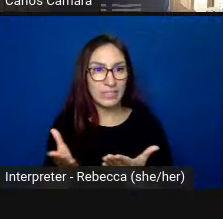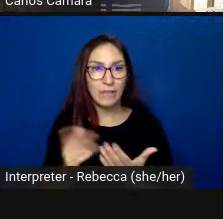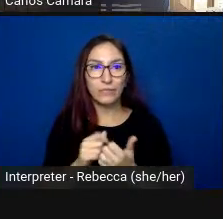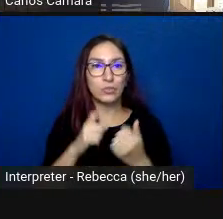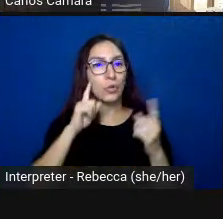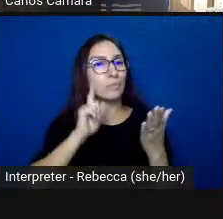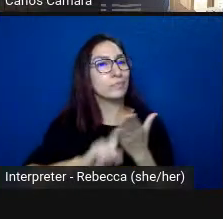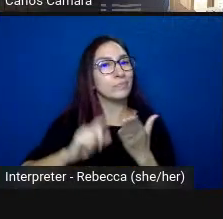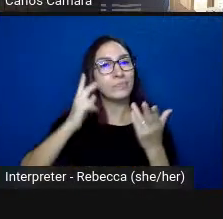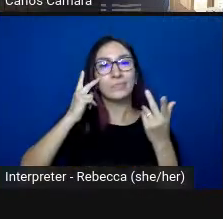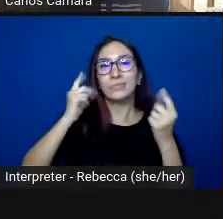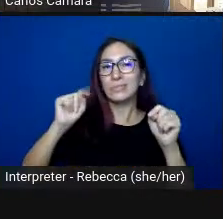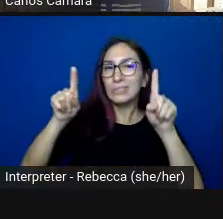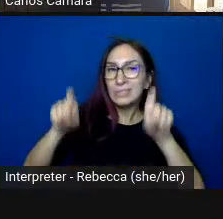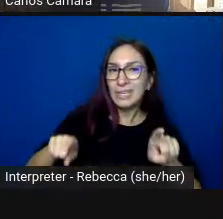event where you can work on this kind of stuff.